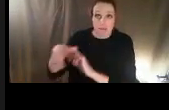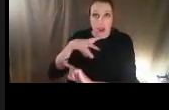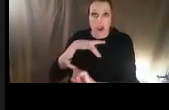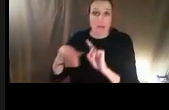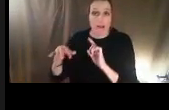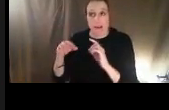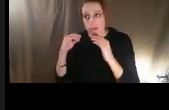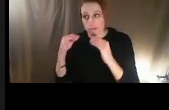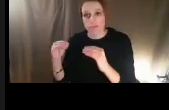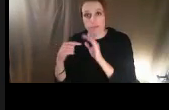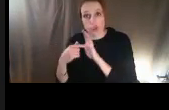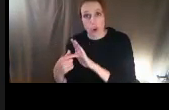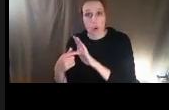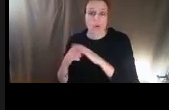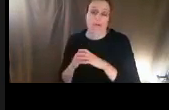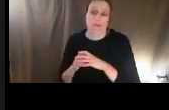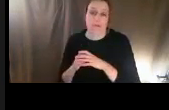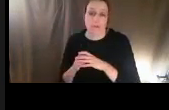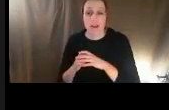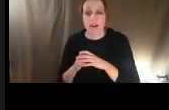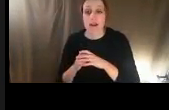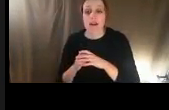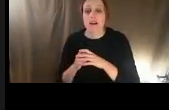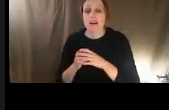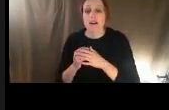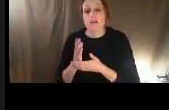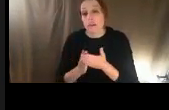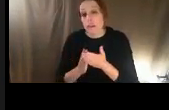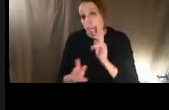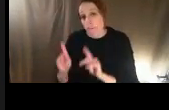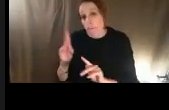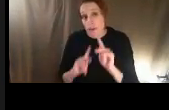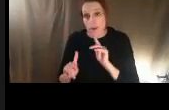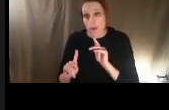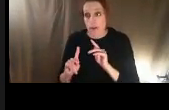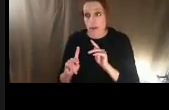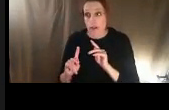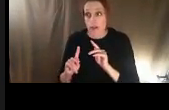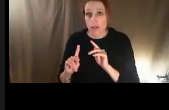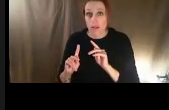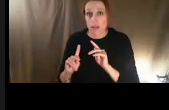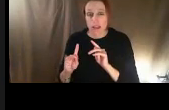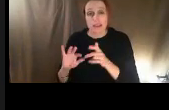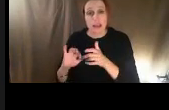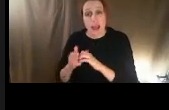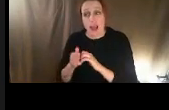For some individuals, it's a total way of how they interact and intersect with the people within